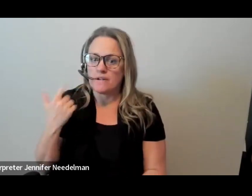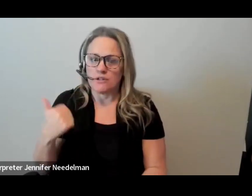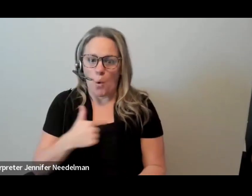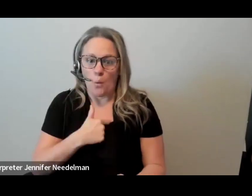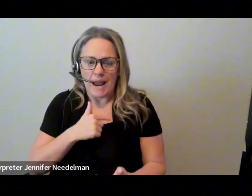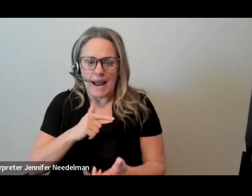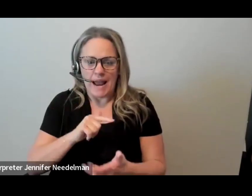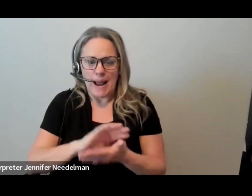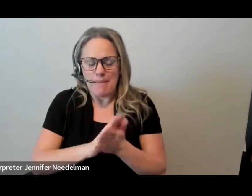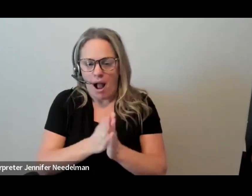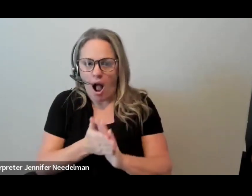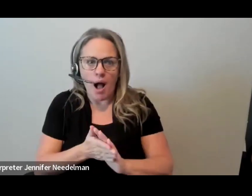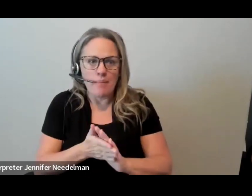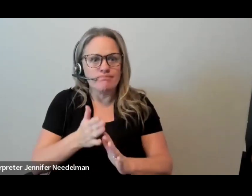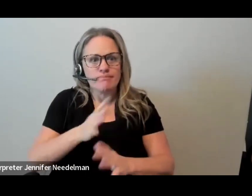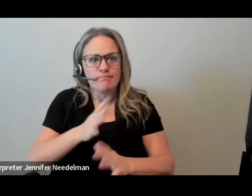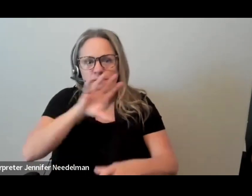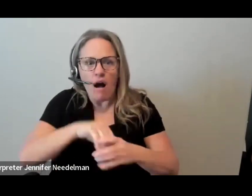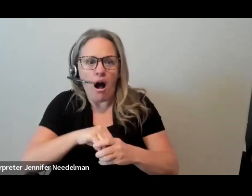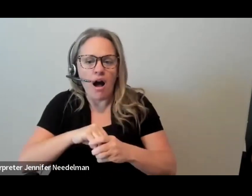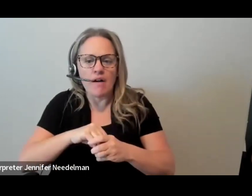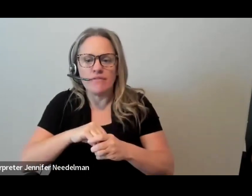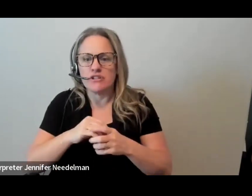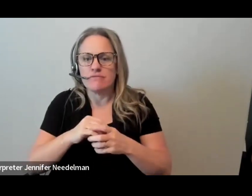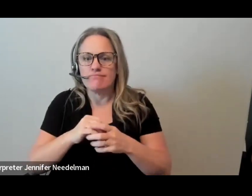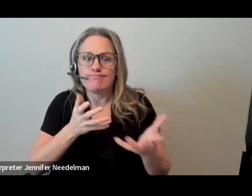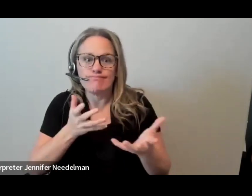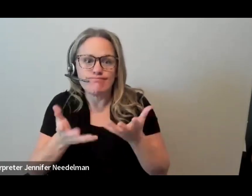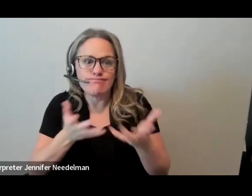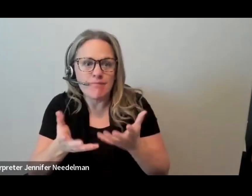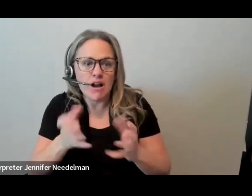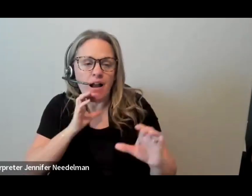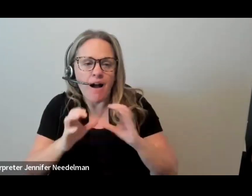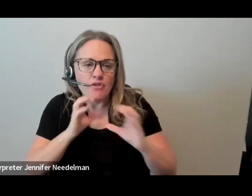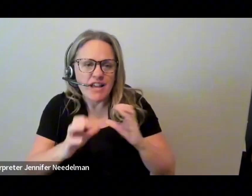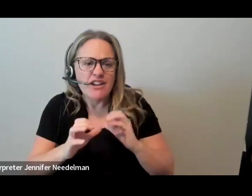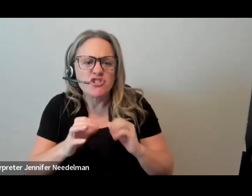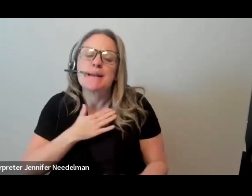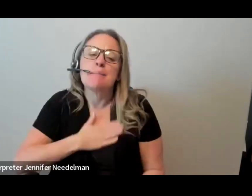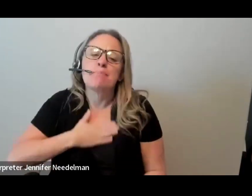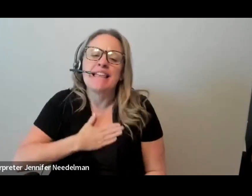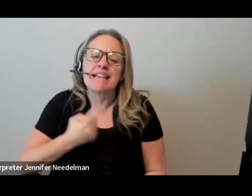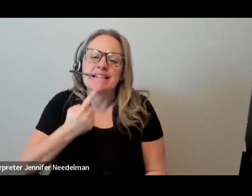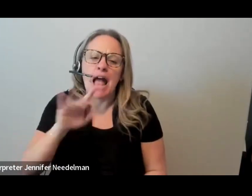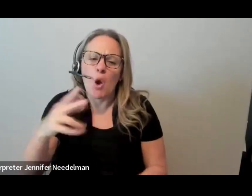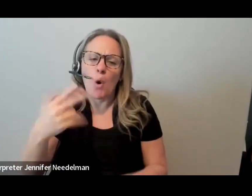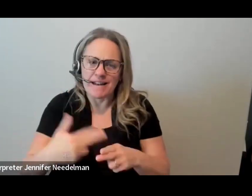and I engage conversation. Please mention your name when, if you turn to to speak so